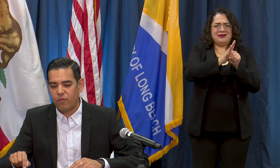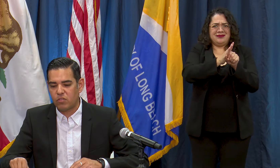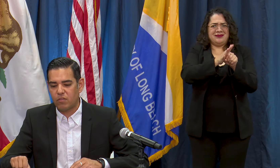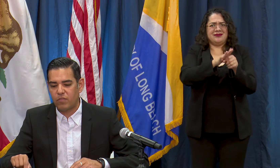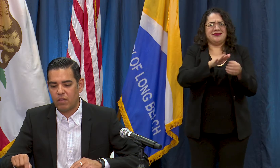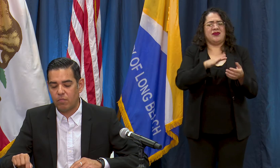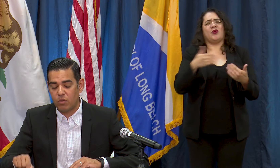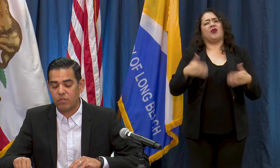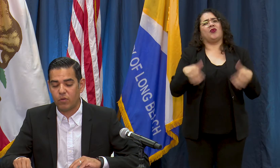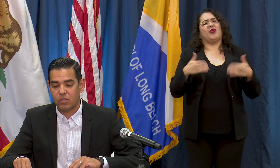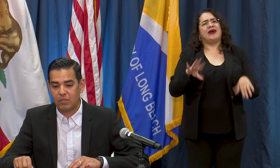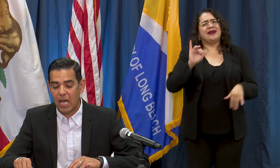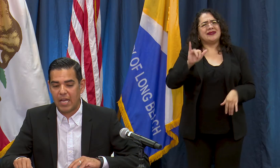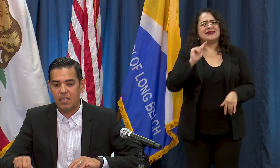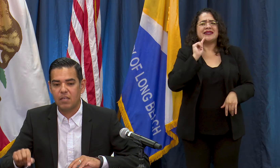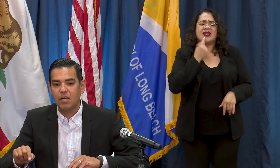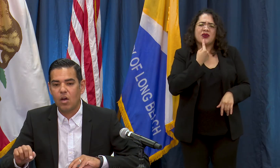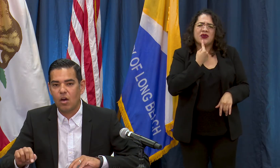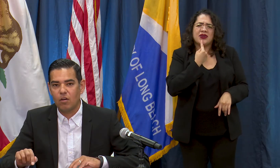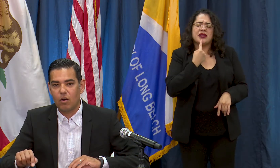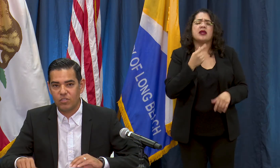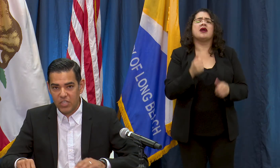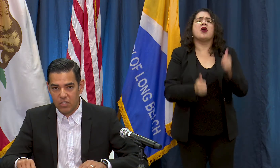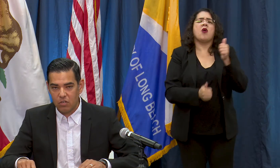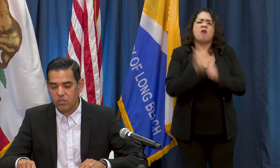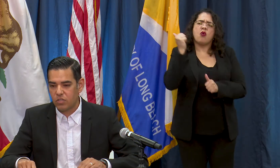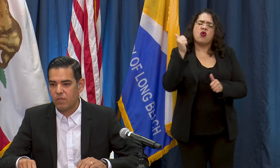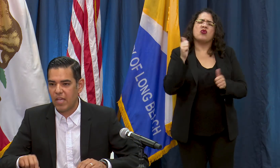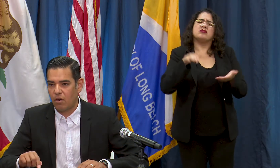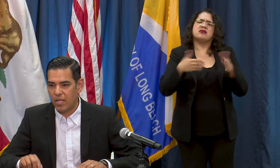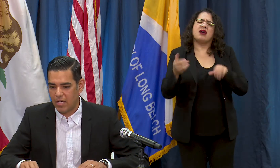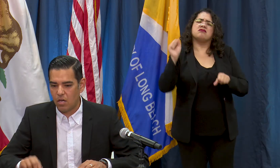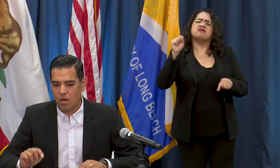that most of the folks that have died are seniors and are in our